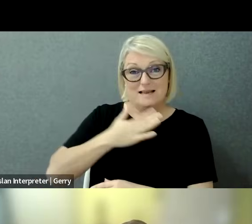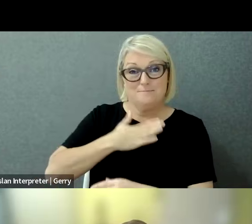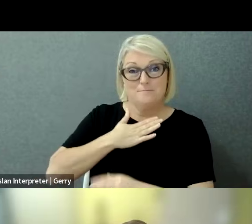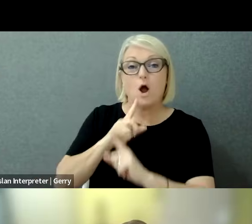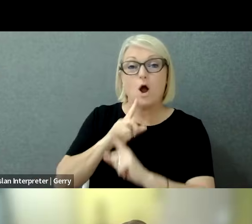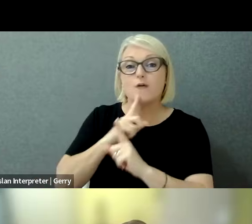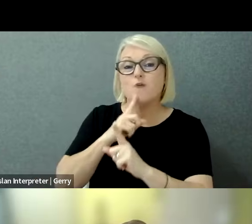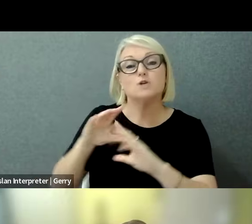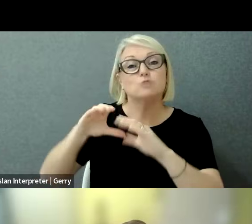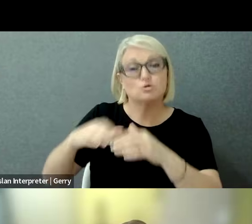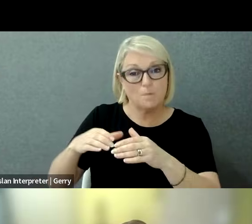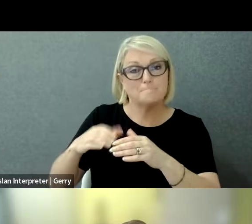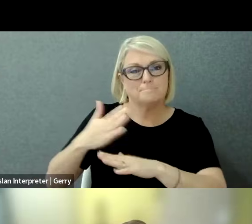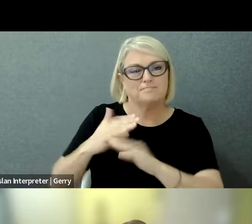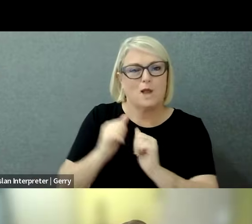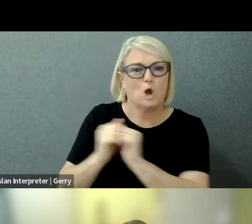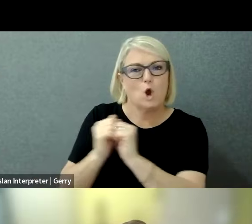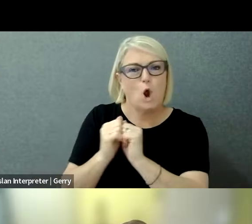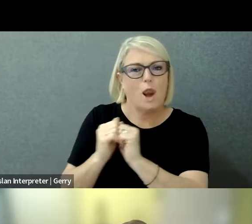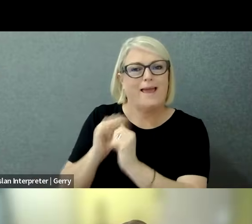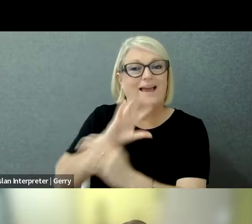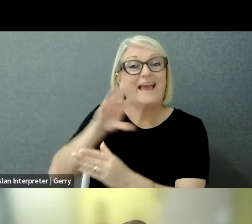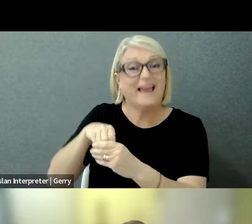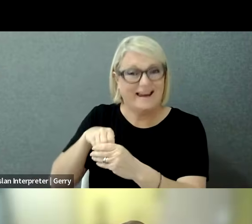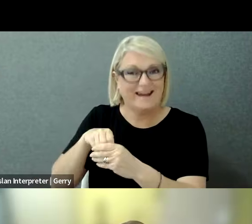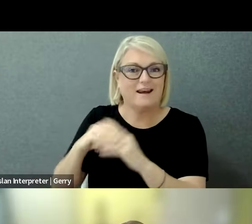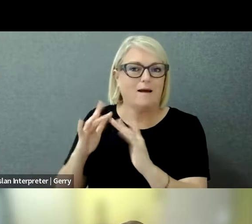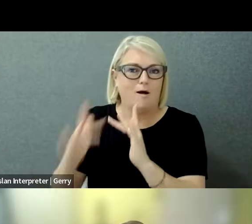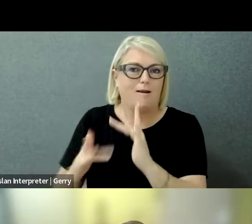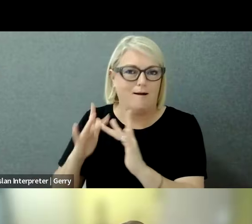Bhokti is online as well. And I just want to shout out that there was a lot of discussion